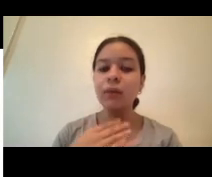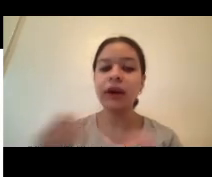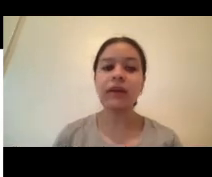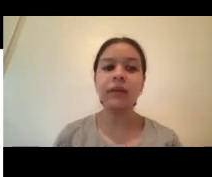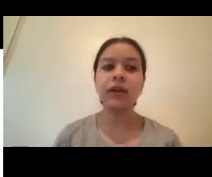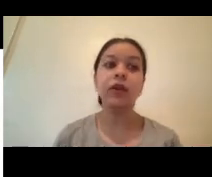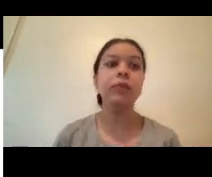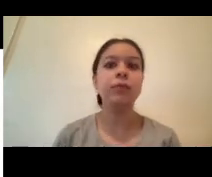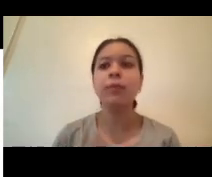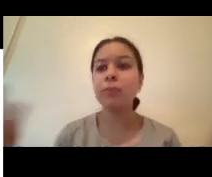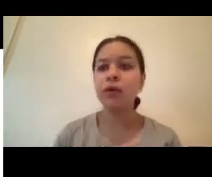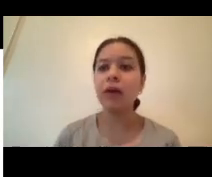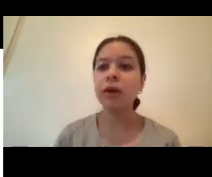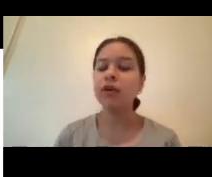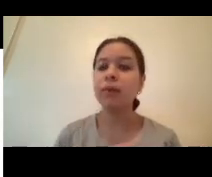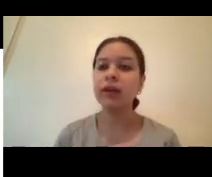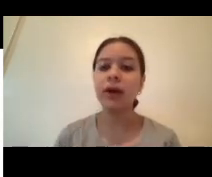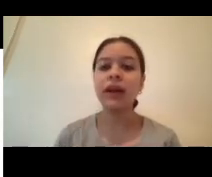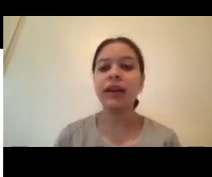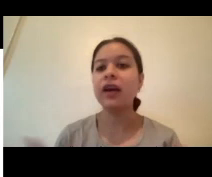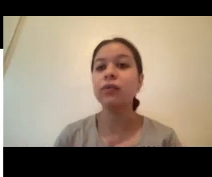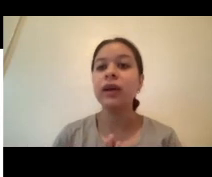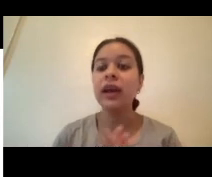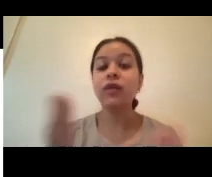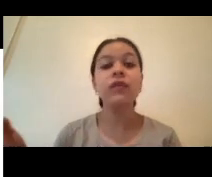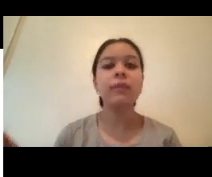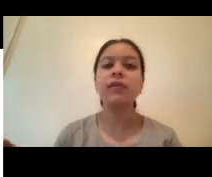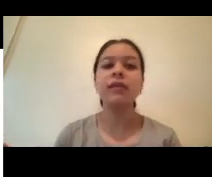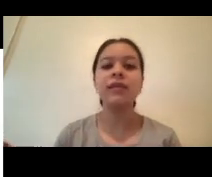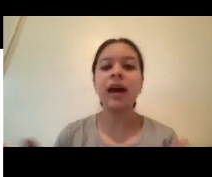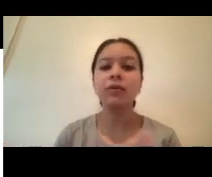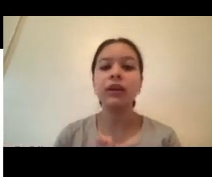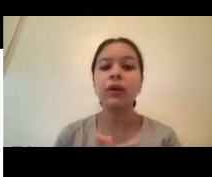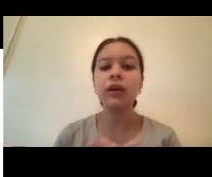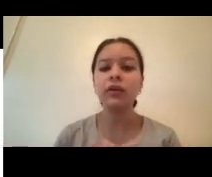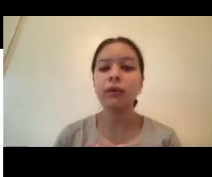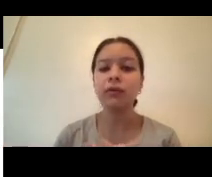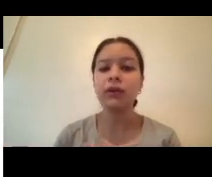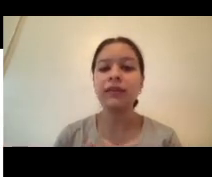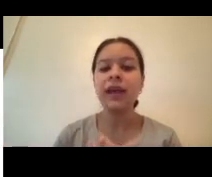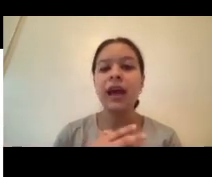where, you know, the people around me are predominantly white. Like, I don't in those types of spaces. I don't really know how to use my voice.